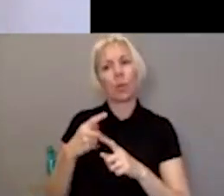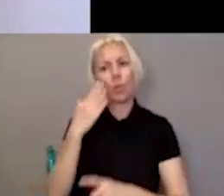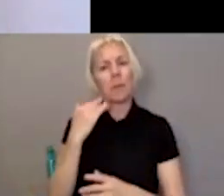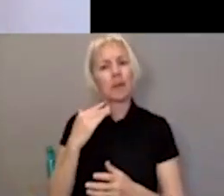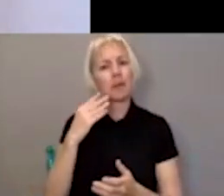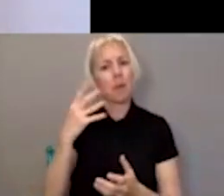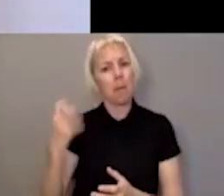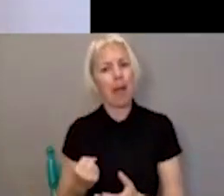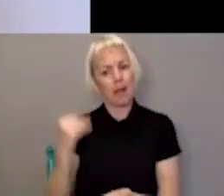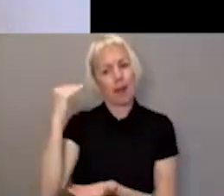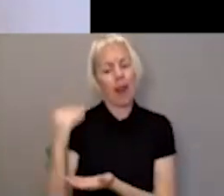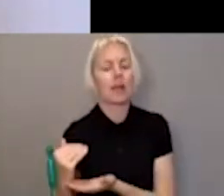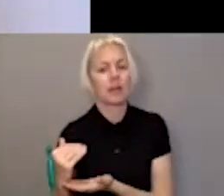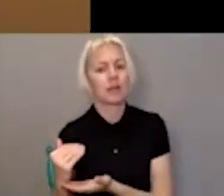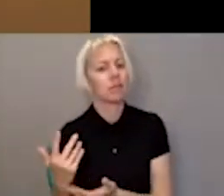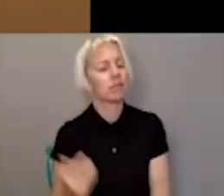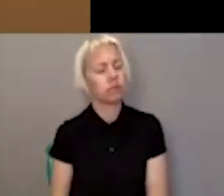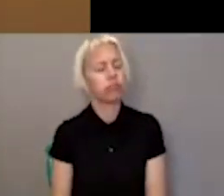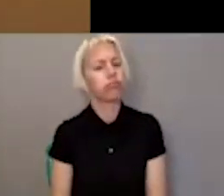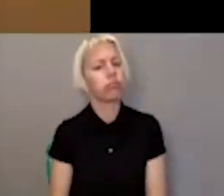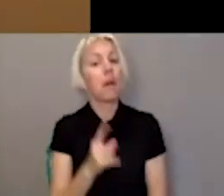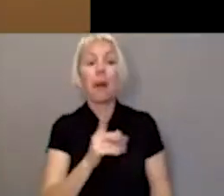I think the first thing that comes to mind,